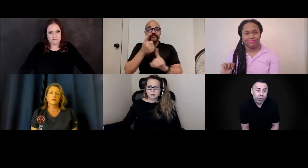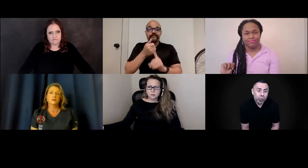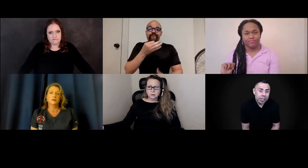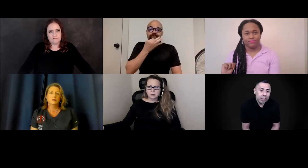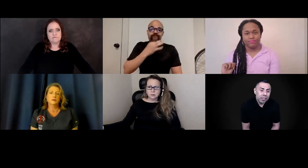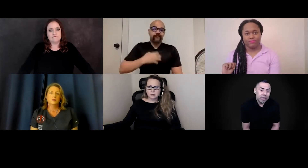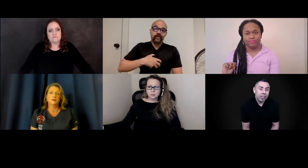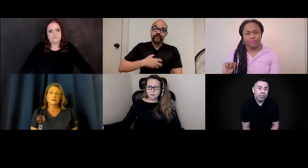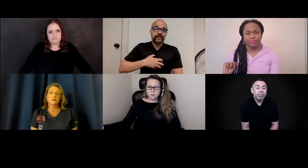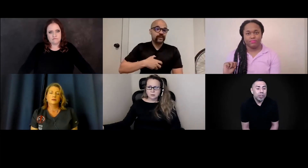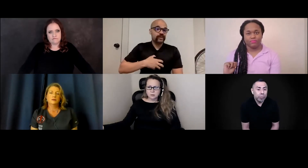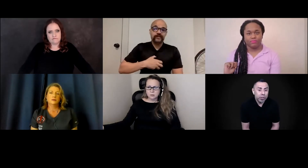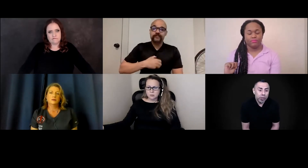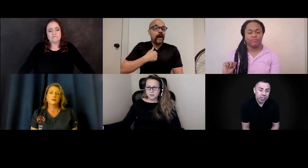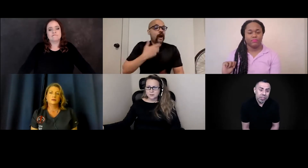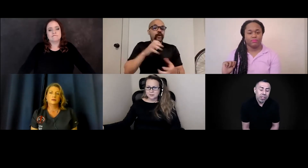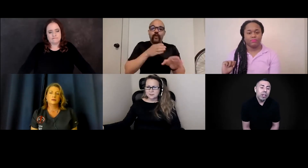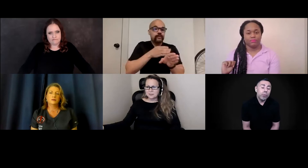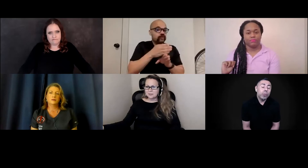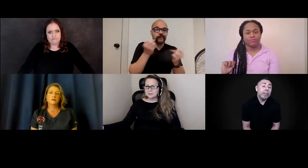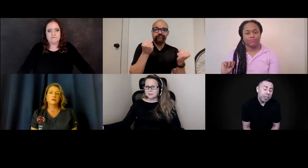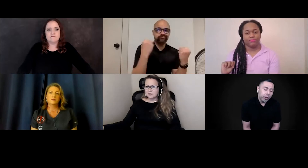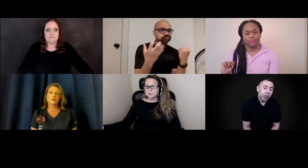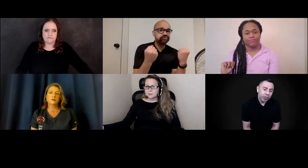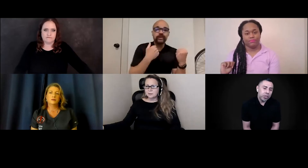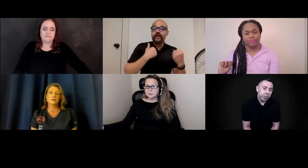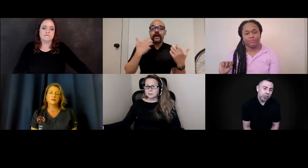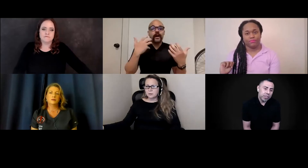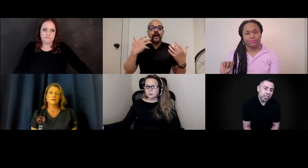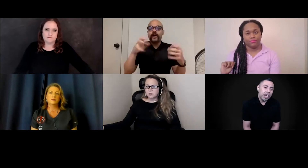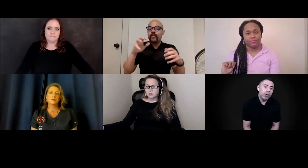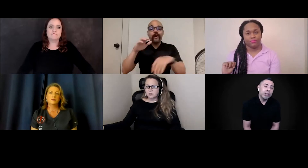I always request interpreter services, when I make my request from interpreter services